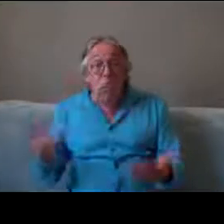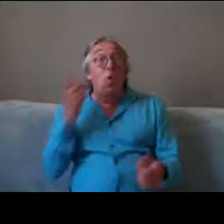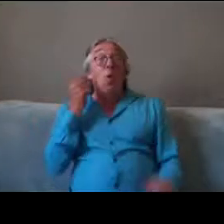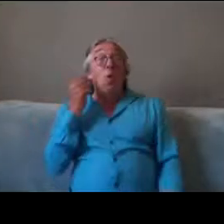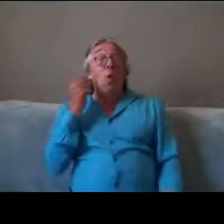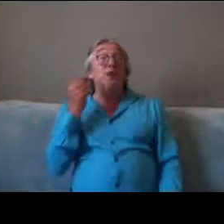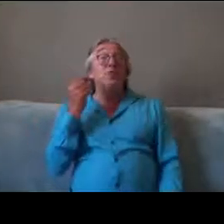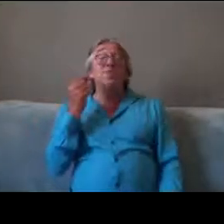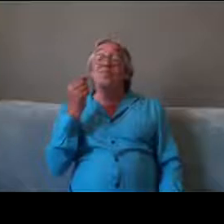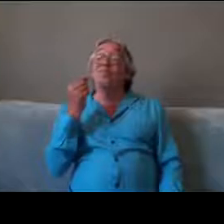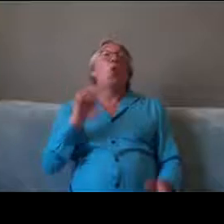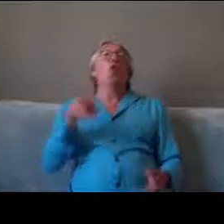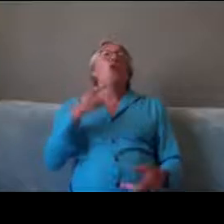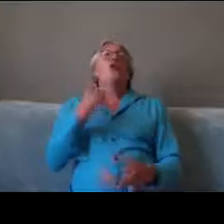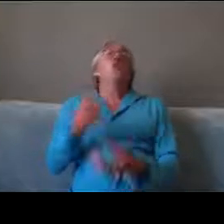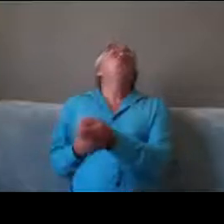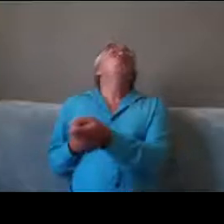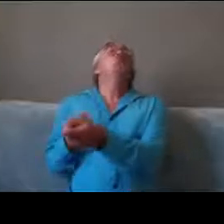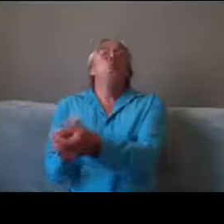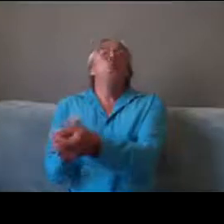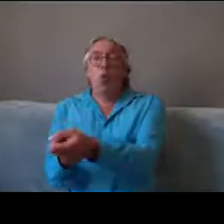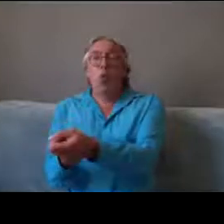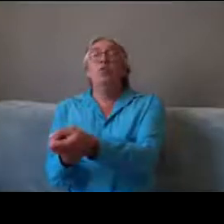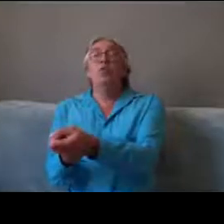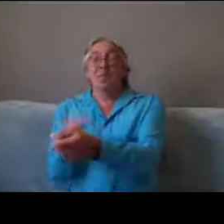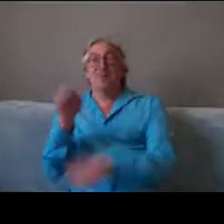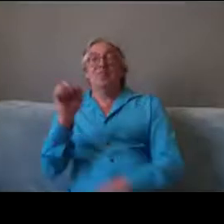The other actions you see in the list, the knowledge alliances,